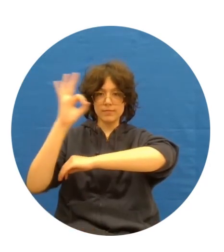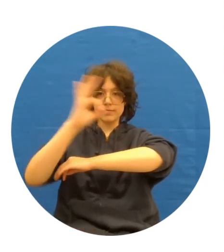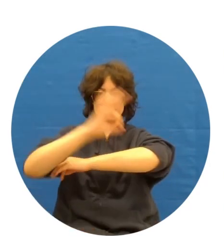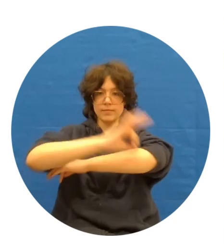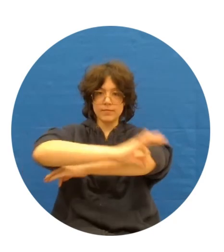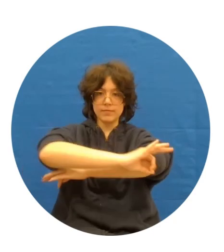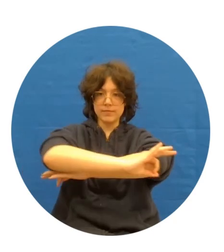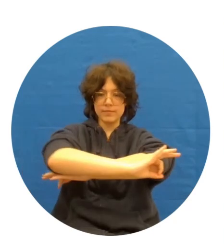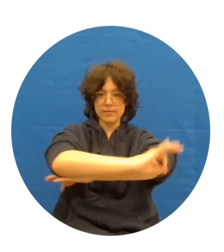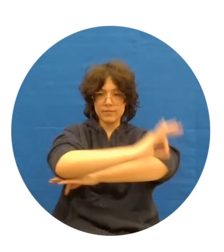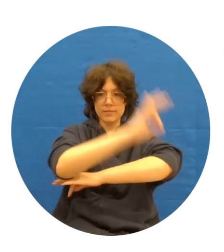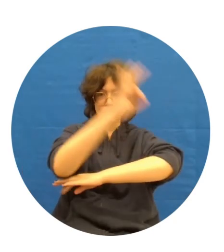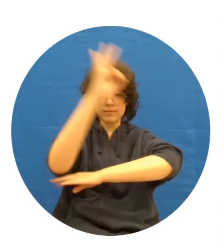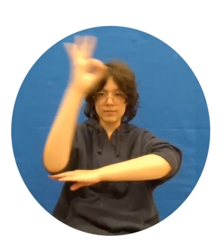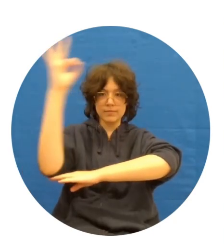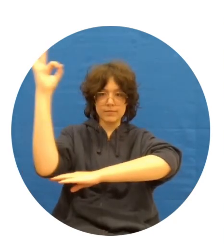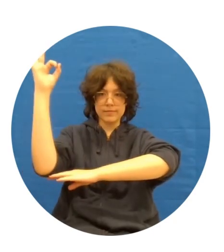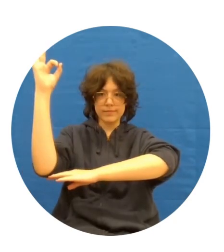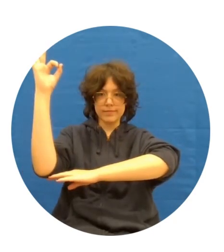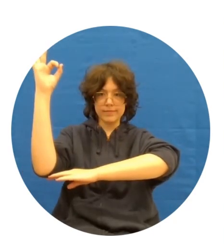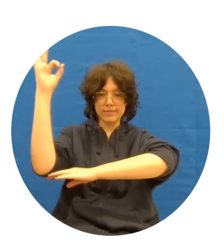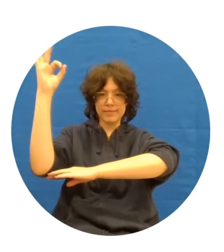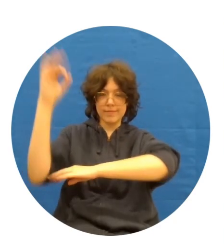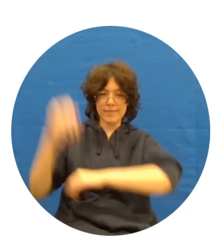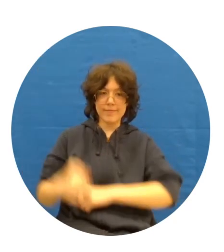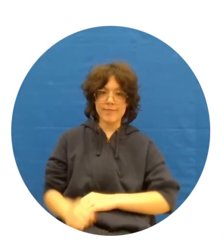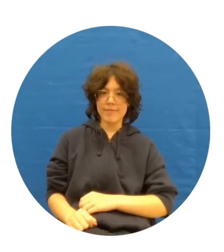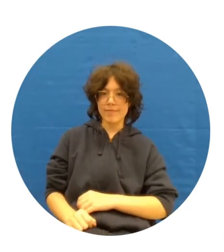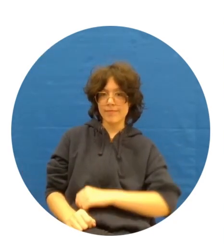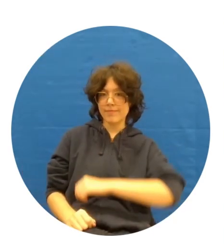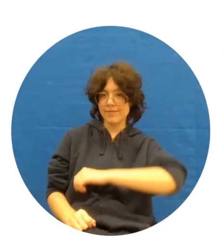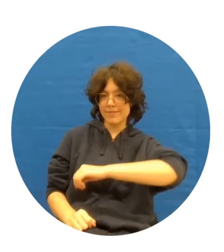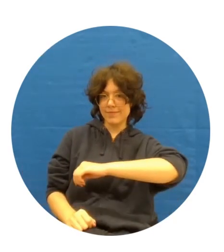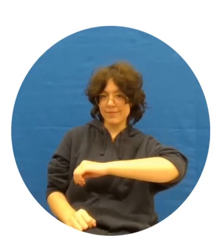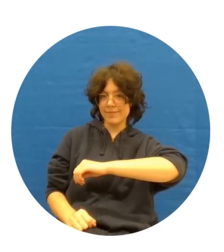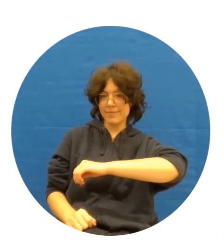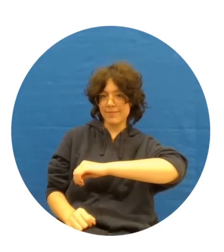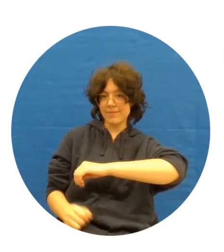my right hand is in an F hand shape and starts below my arm and continues above